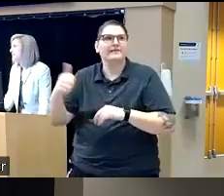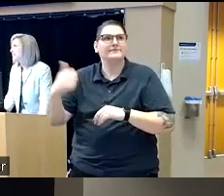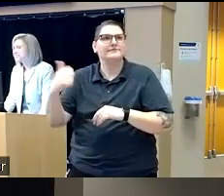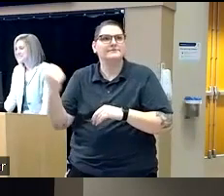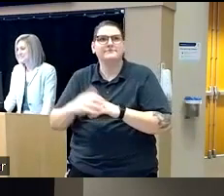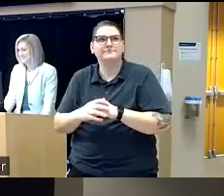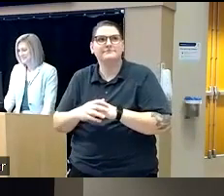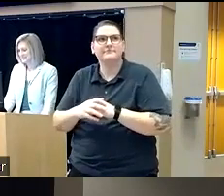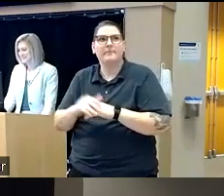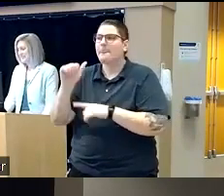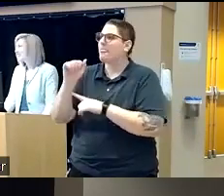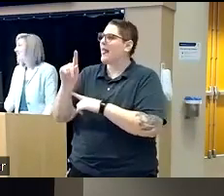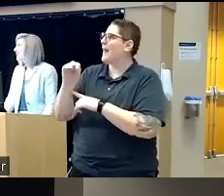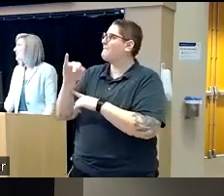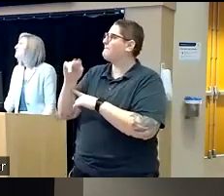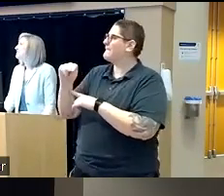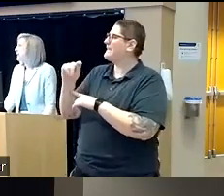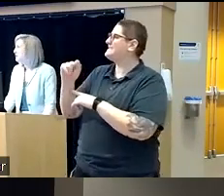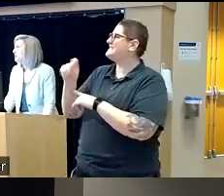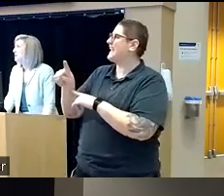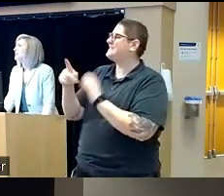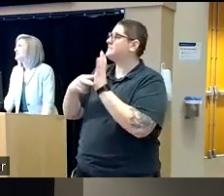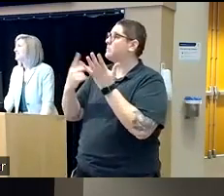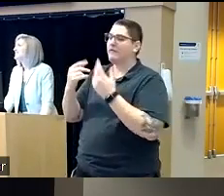any others follow-up phone calls